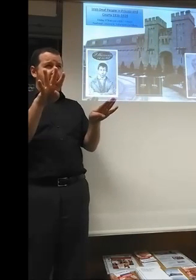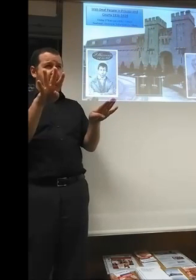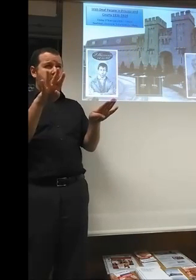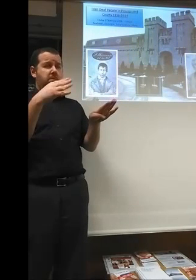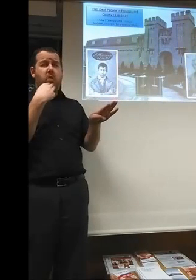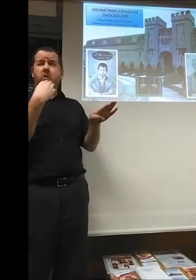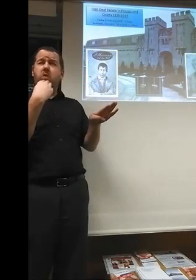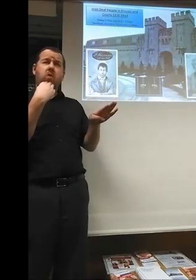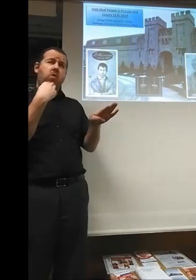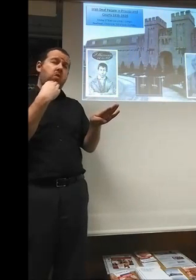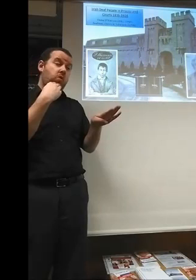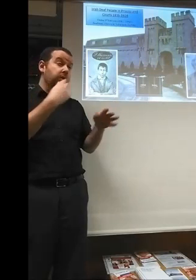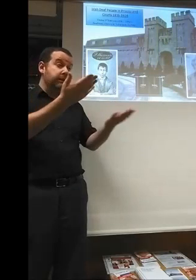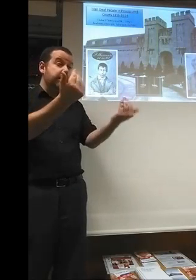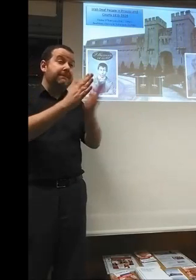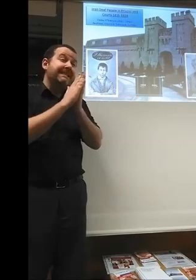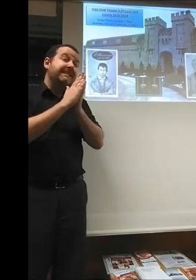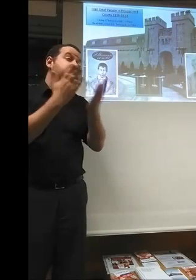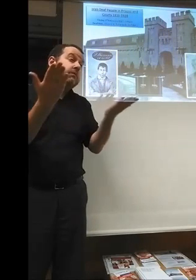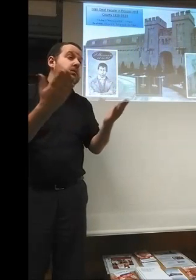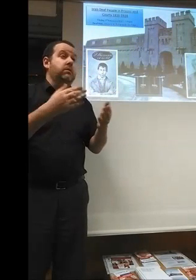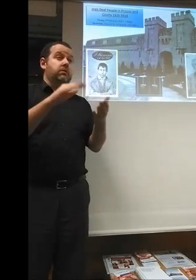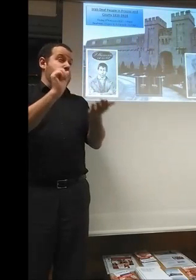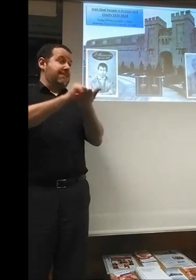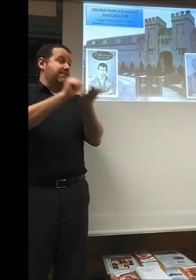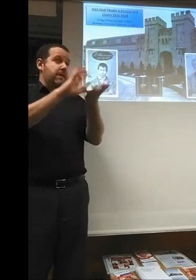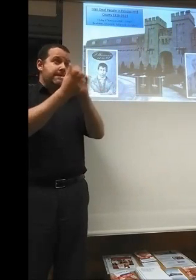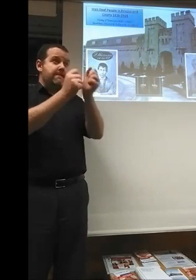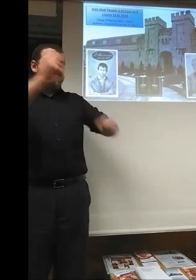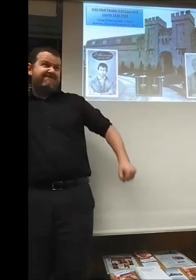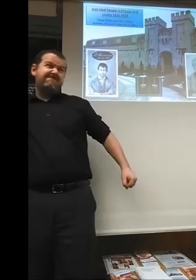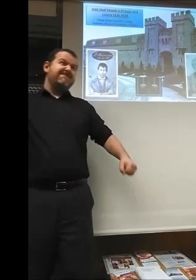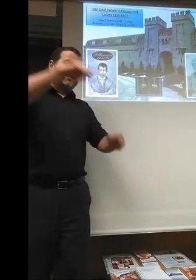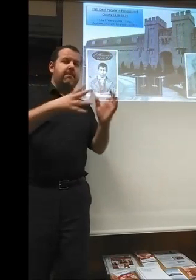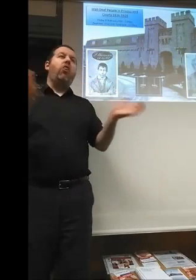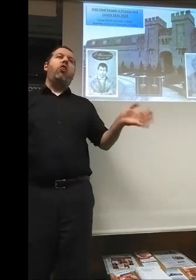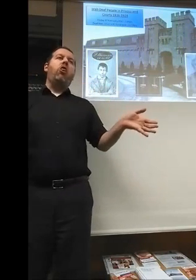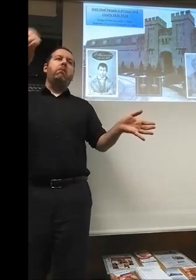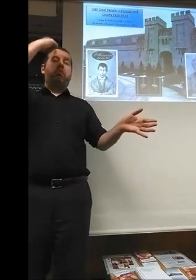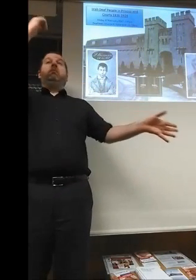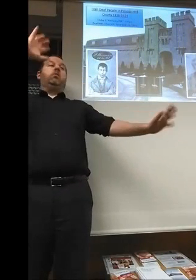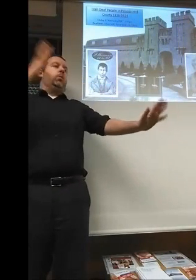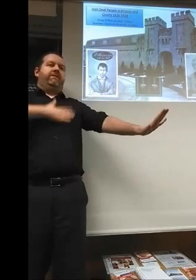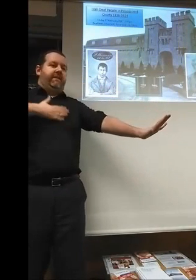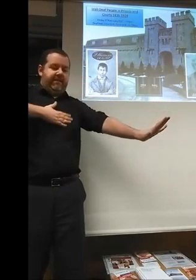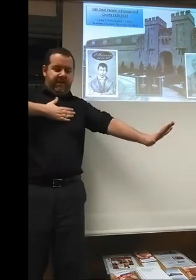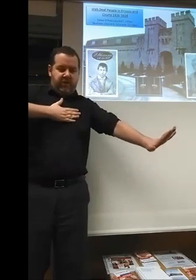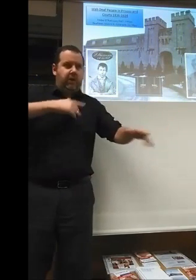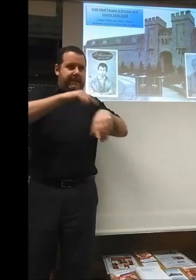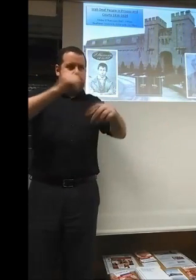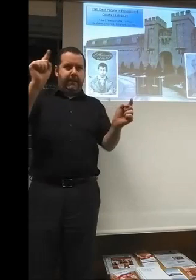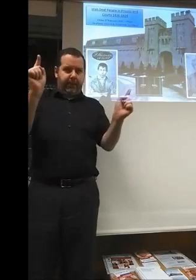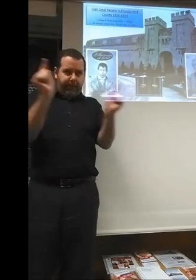so if you think I’m starting to get really boring please scrunch up some paper and throw